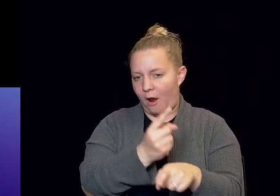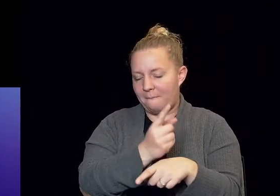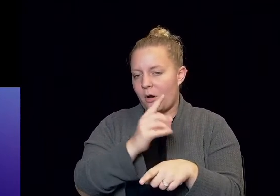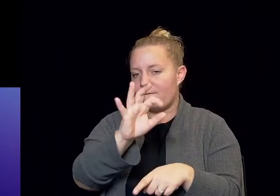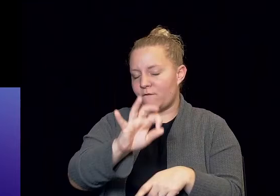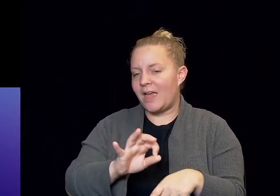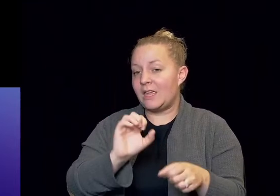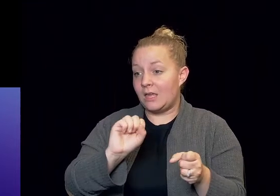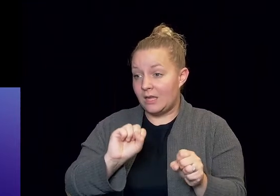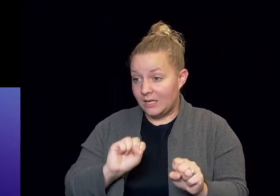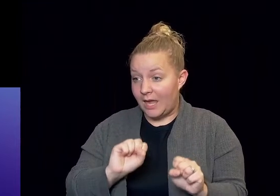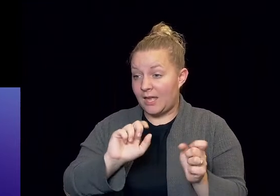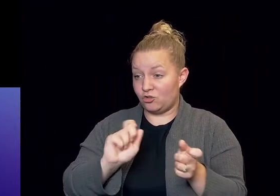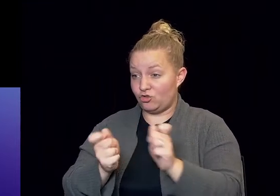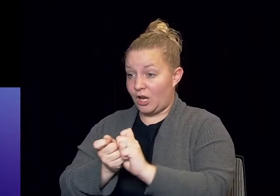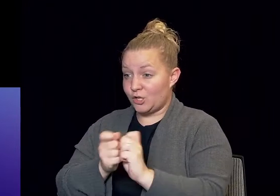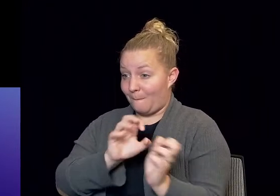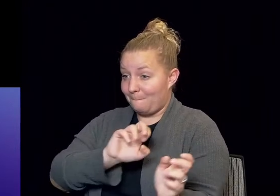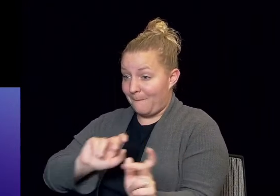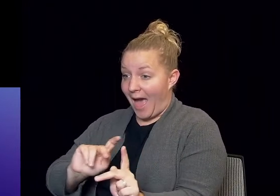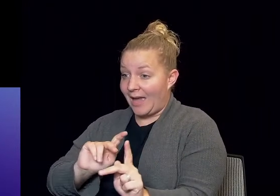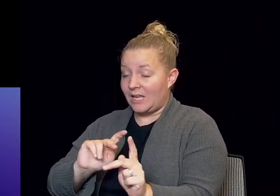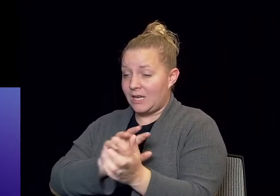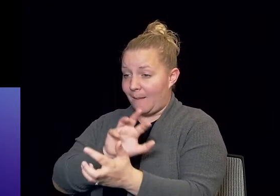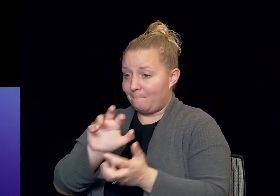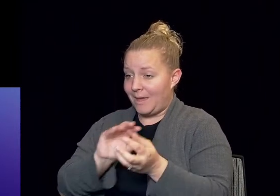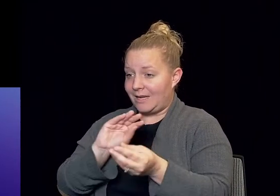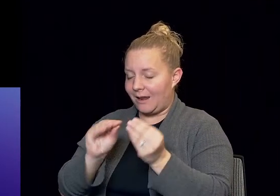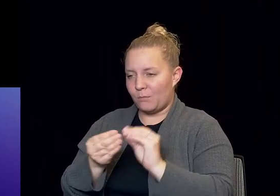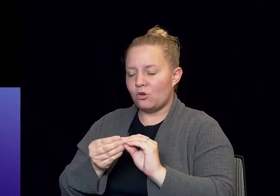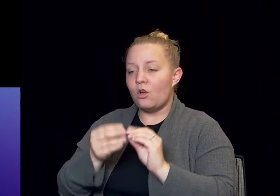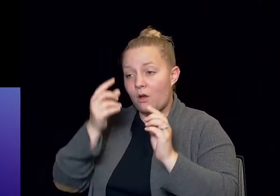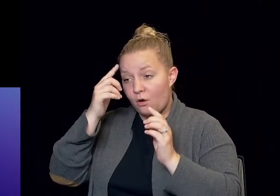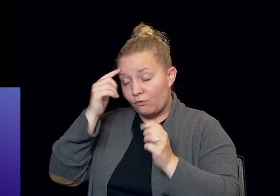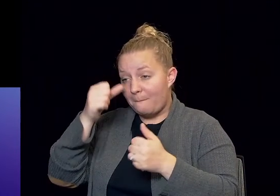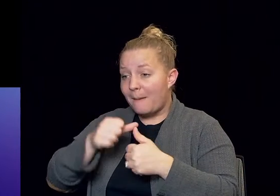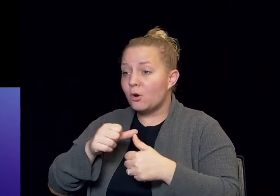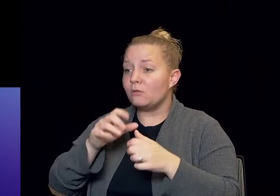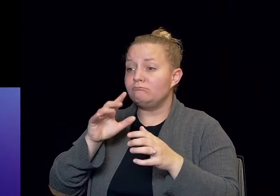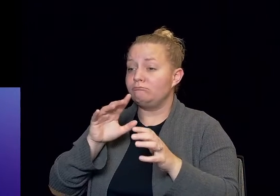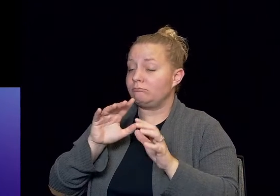is totally your choice just make sure whatever you choose to do that your final answer is in simplest